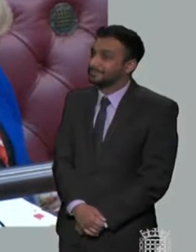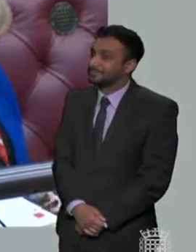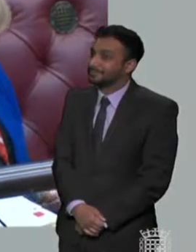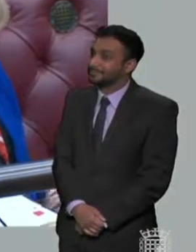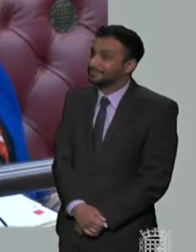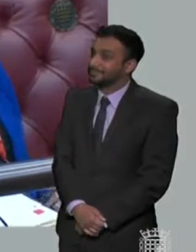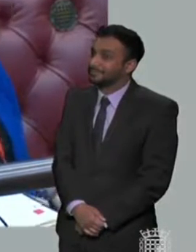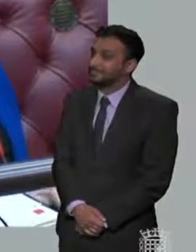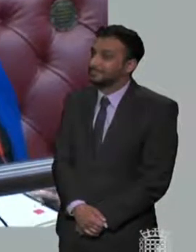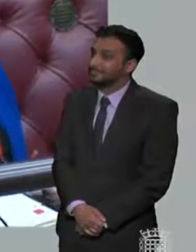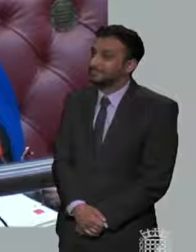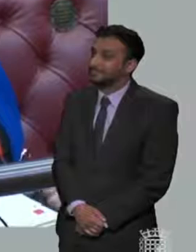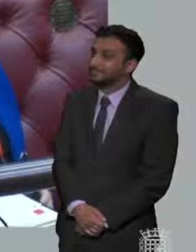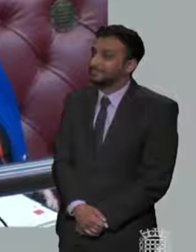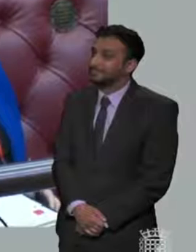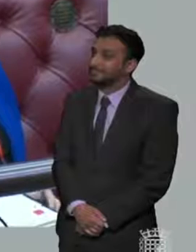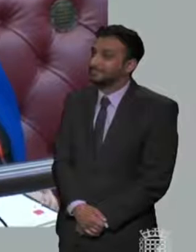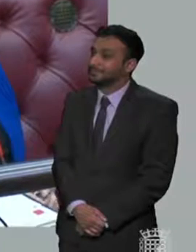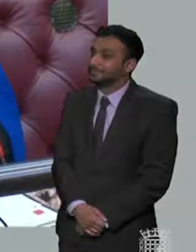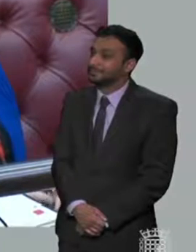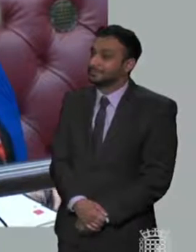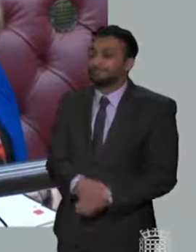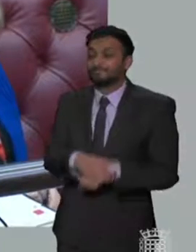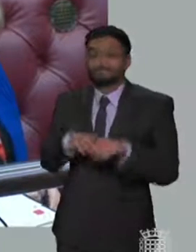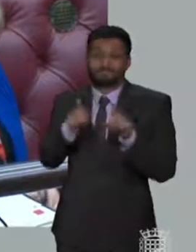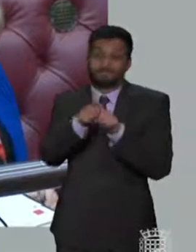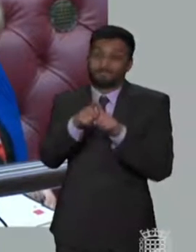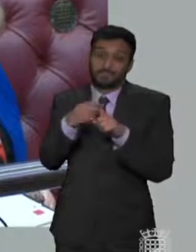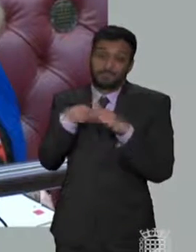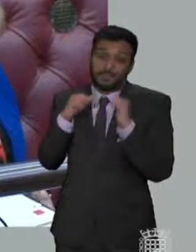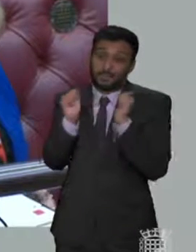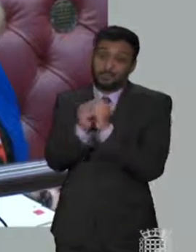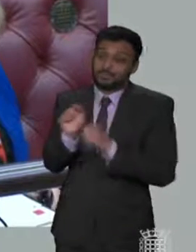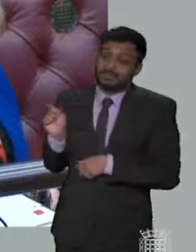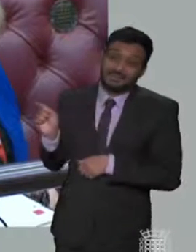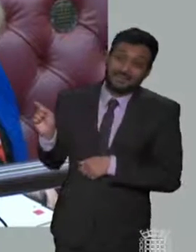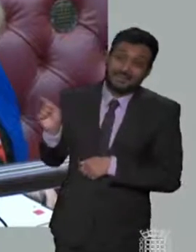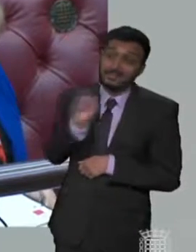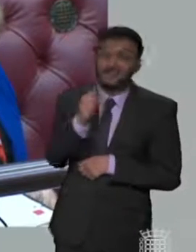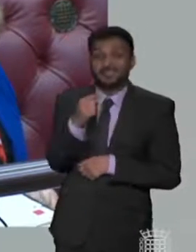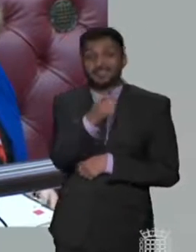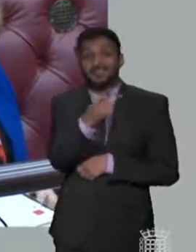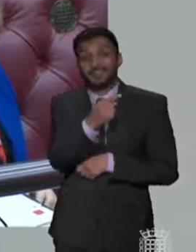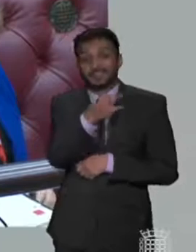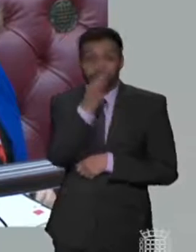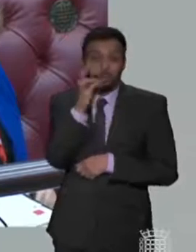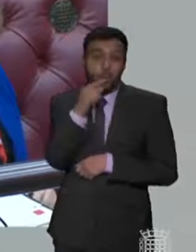others we will never ever forget uh the performance of rose ailing ellis